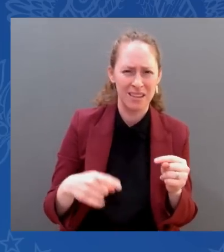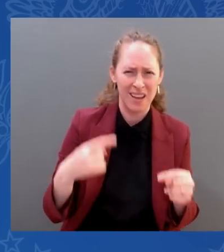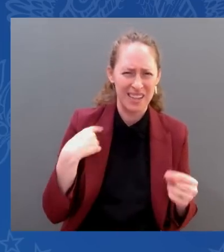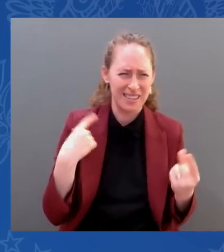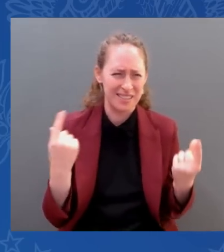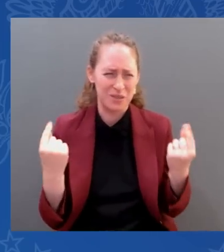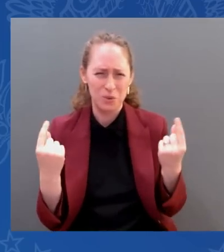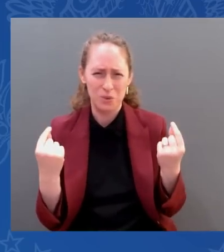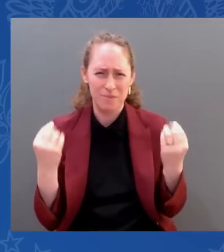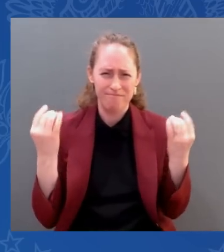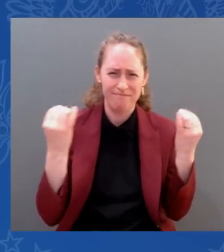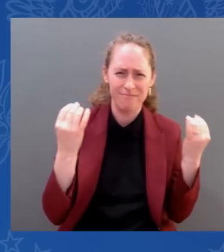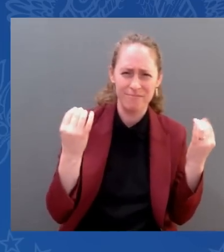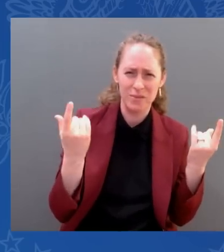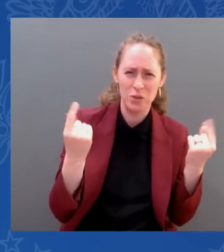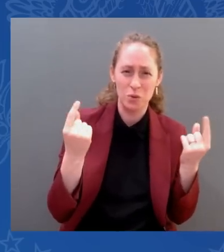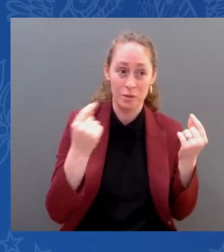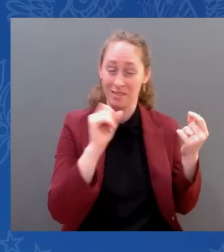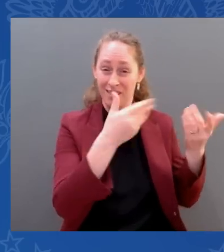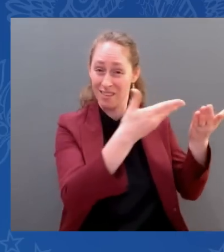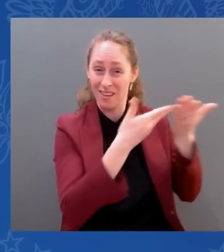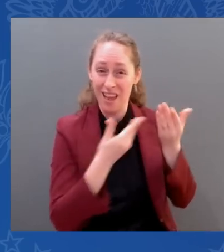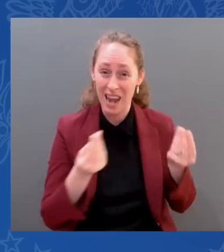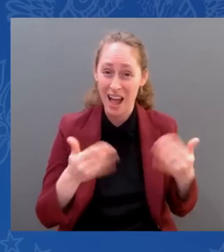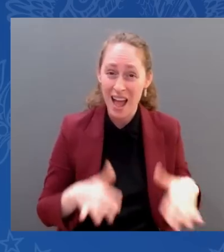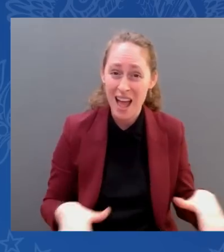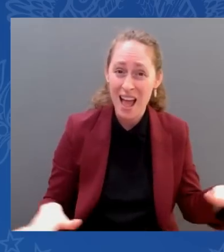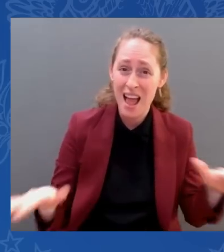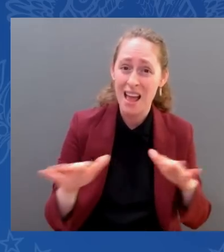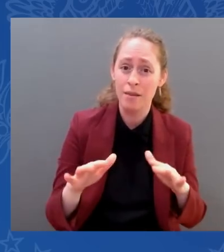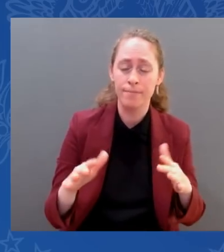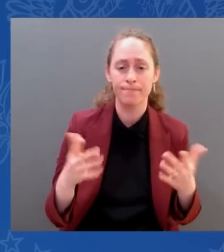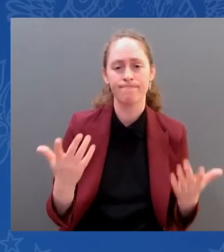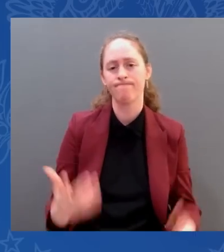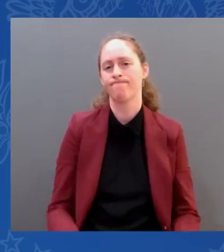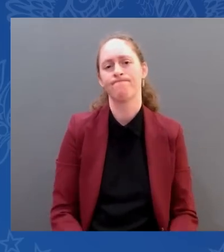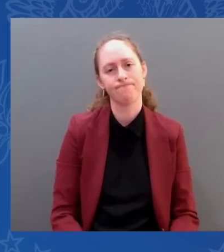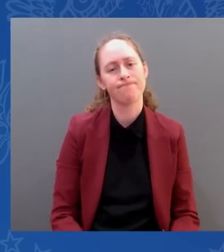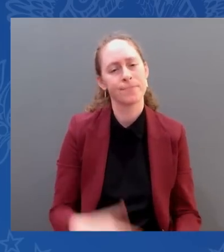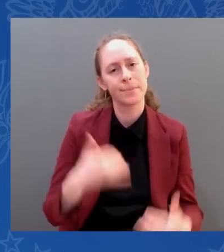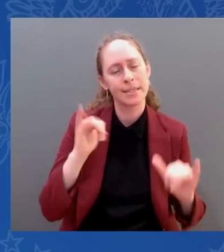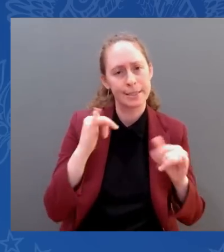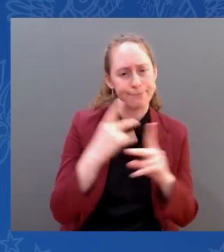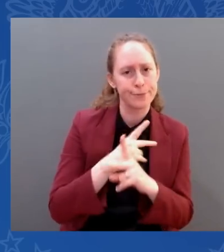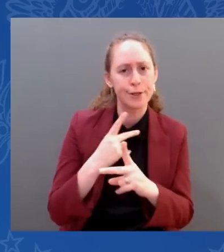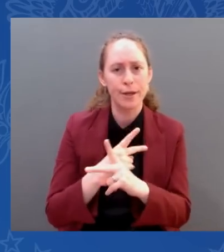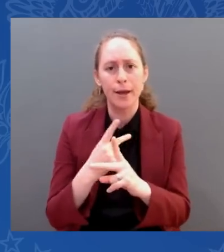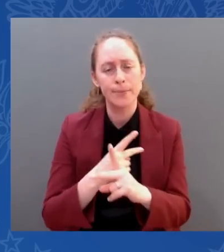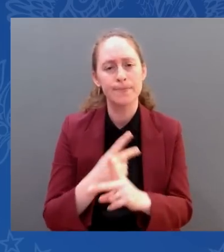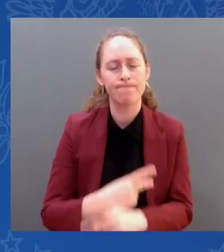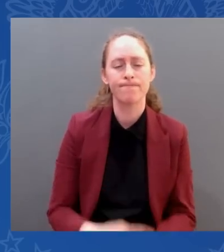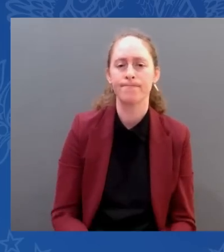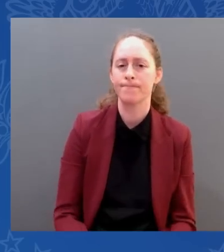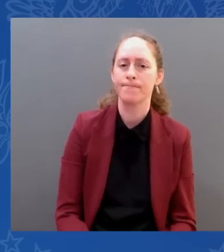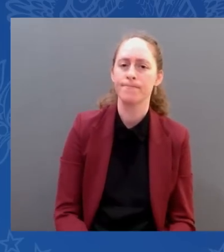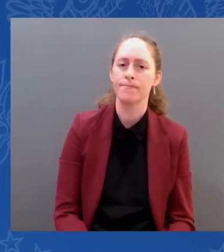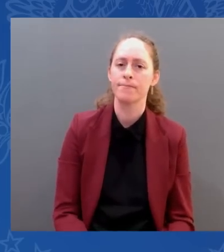there's more than one way to solve this problem. We're continuing working to bring down food prices and gas prices to save families mother --